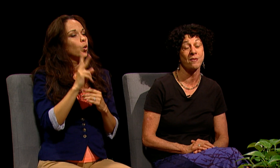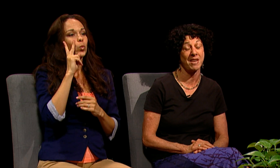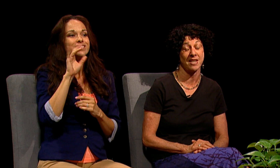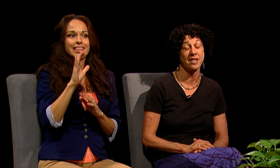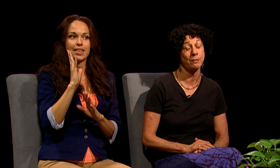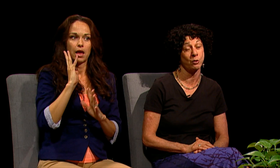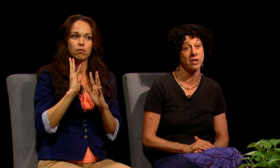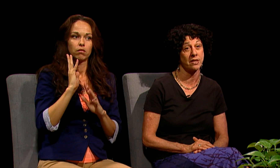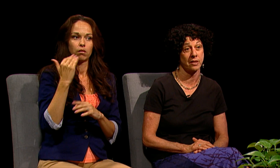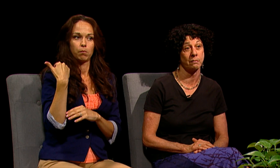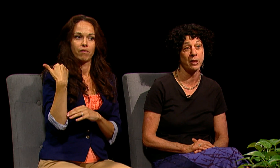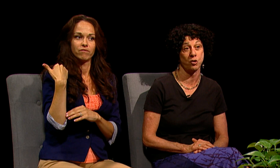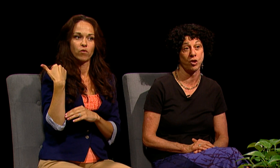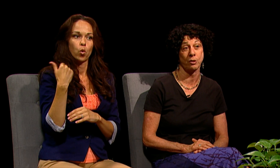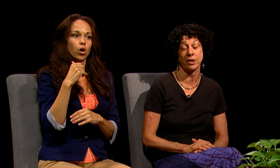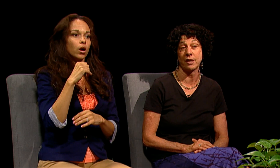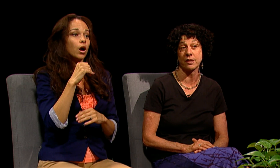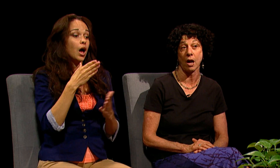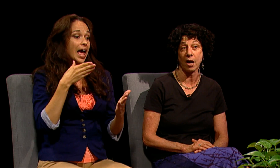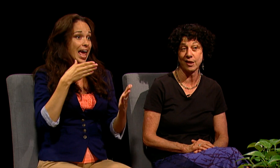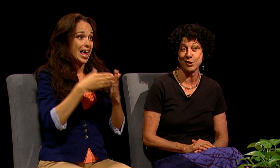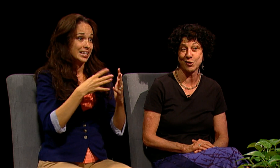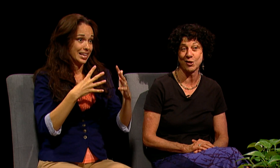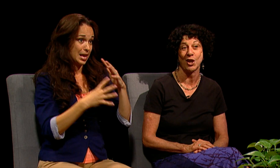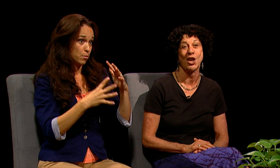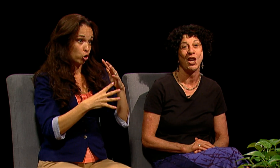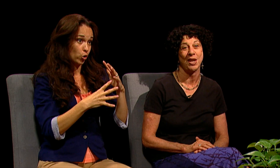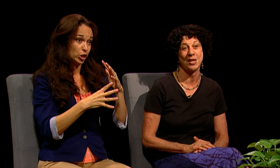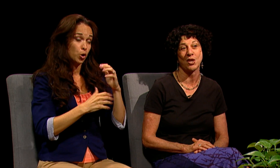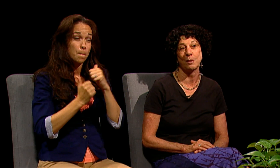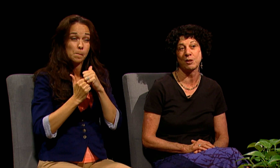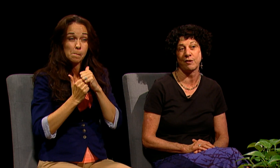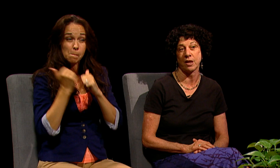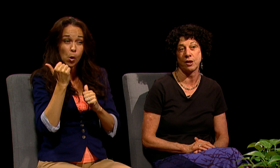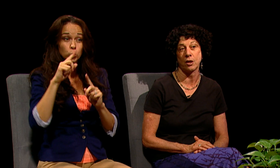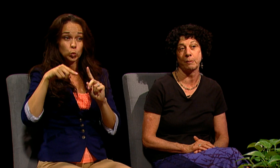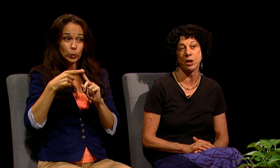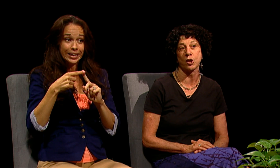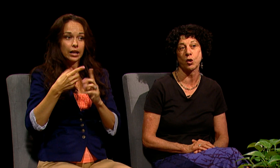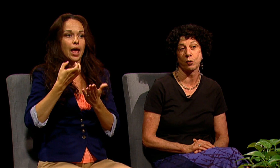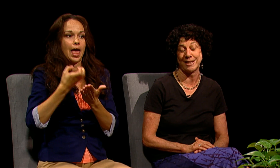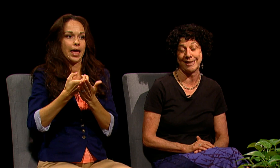ANTI-IMMIGRANT SENTIMENT IS GENERALLY AT ITS HIGHEST IN TIMES OF ECONOMIC CRISIS.